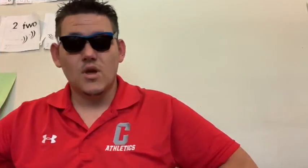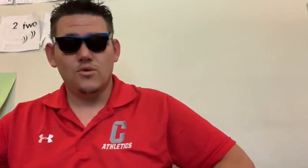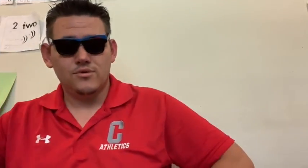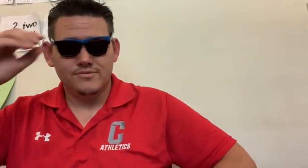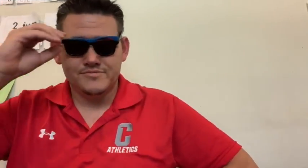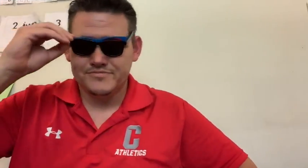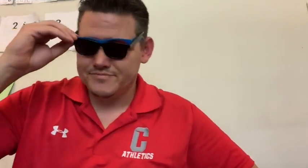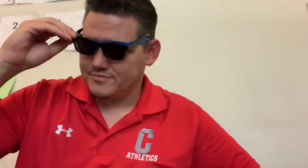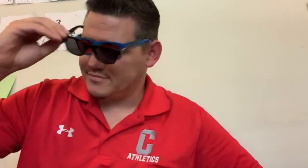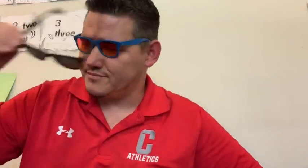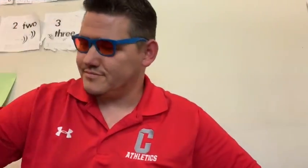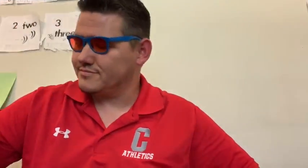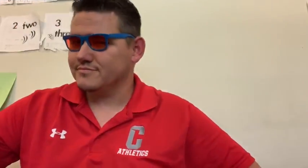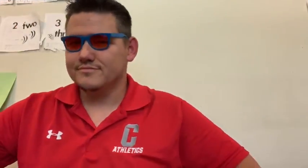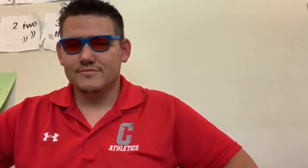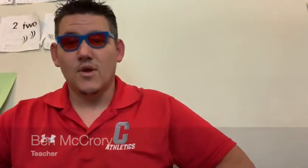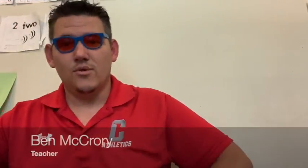Oh Oh